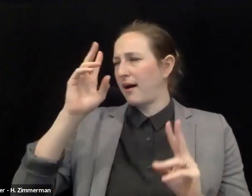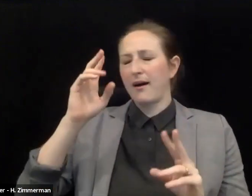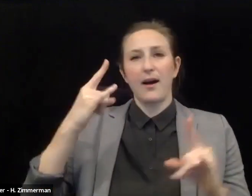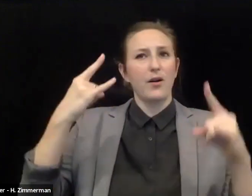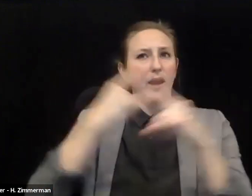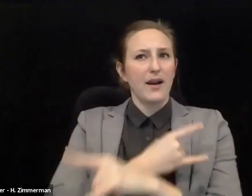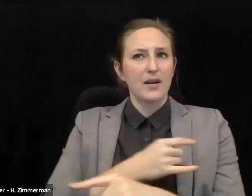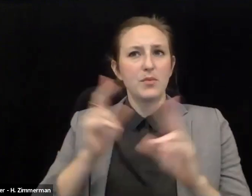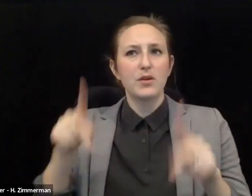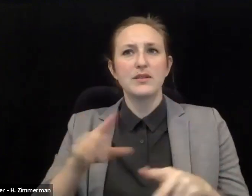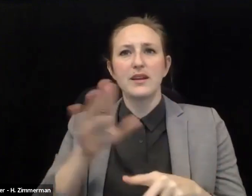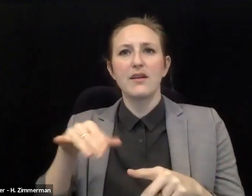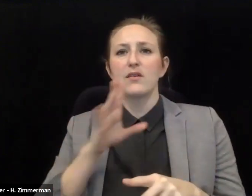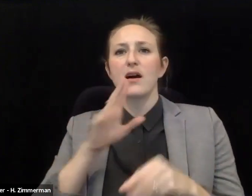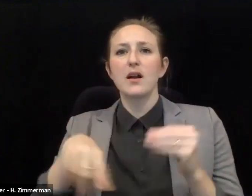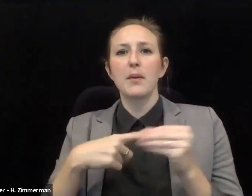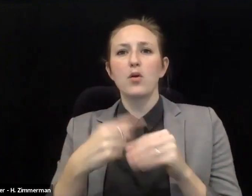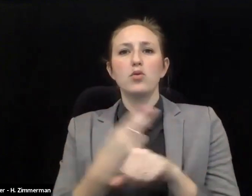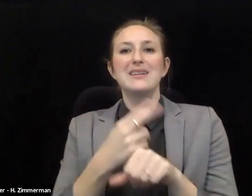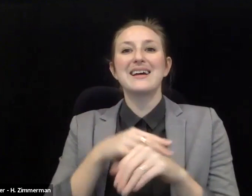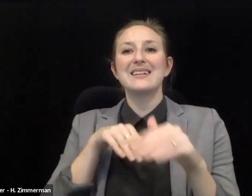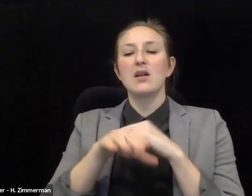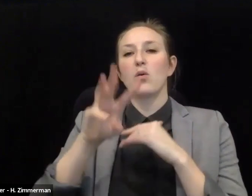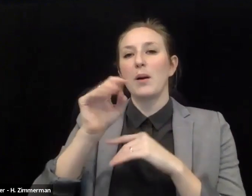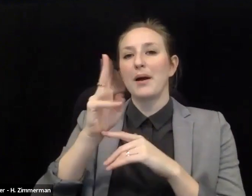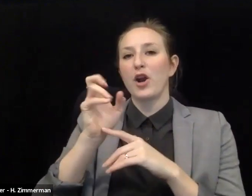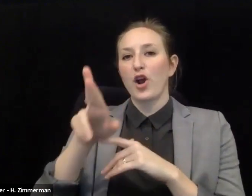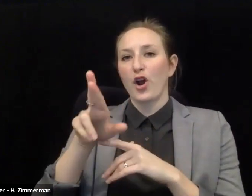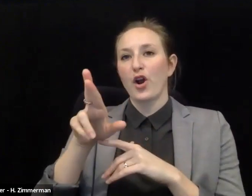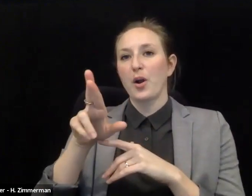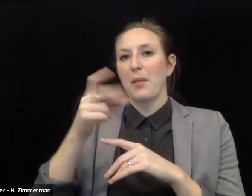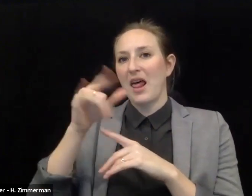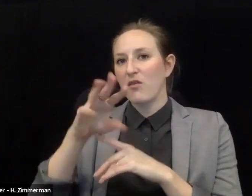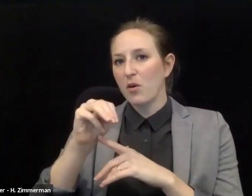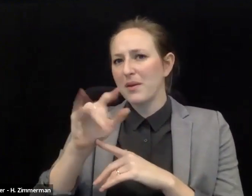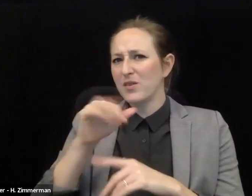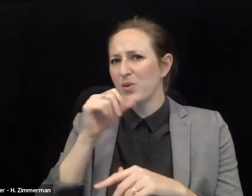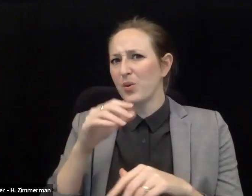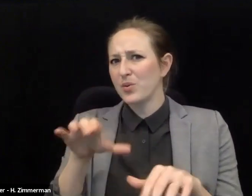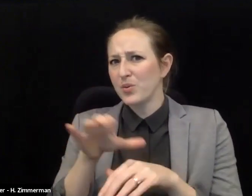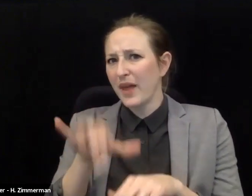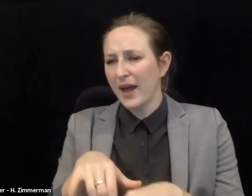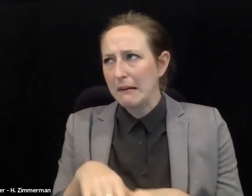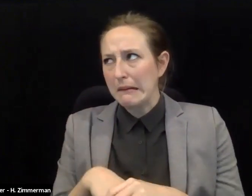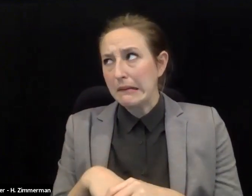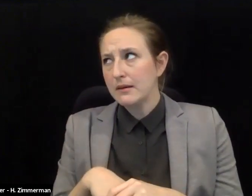using an accessible webinar platform and If you're not going to do that, then you know you kind of are being sabotaged from the beginning so